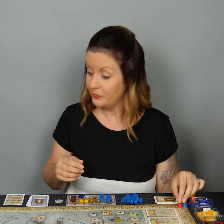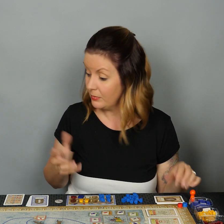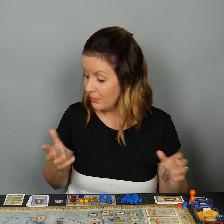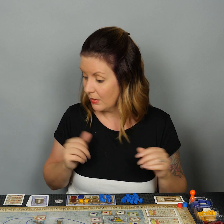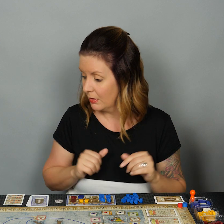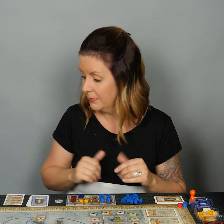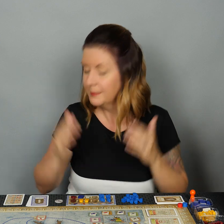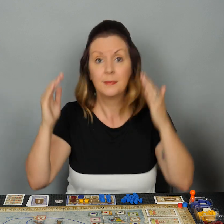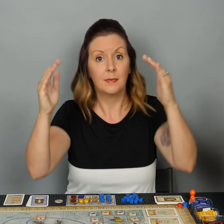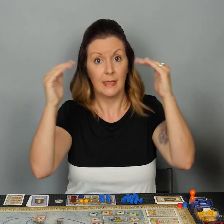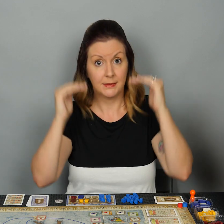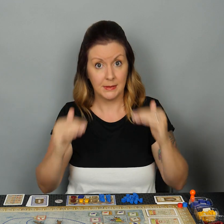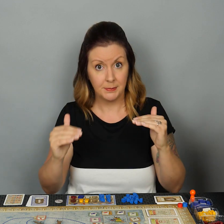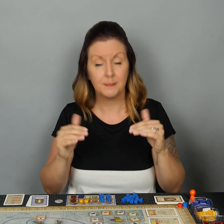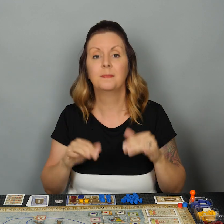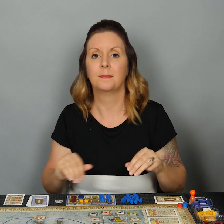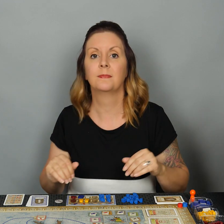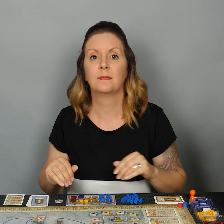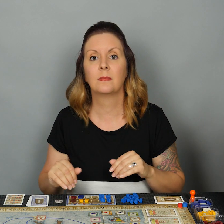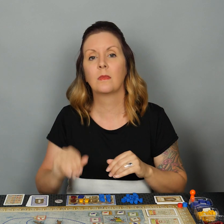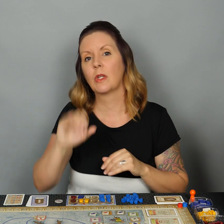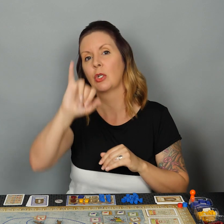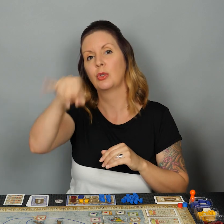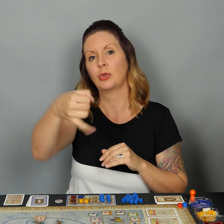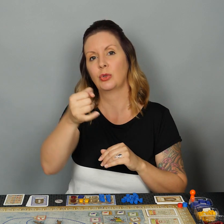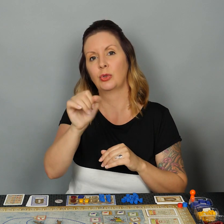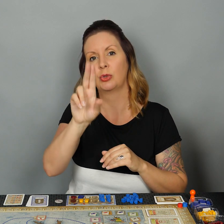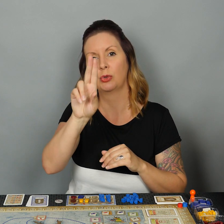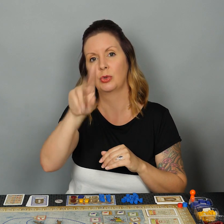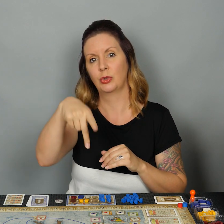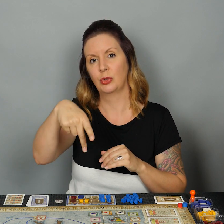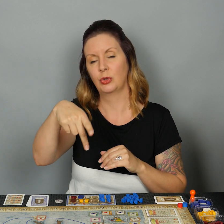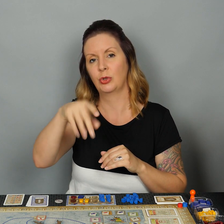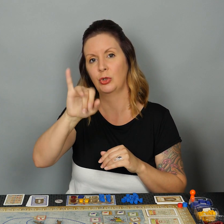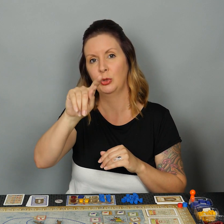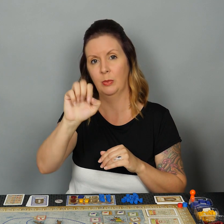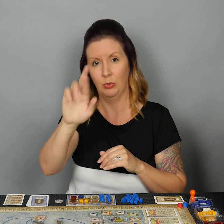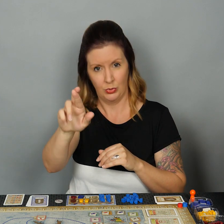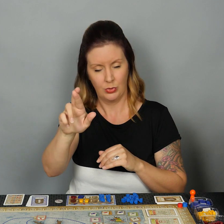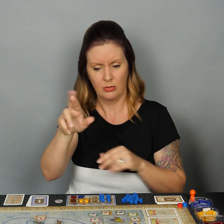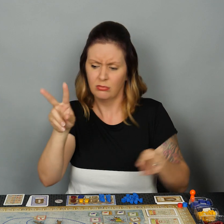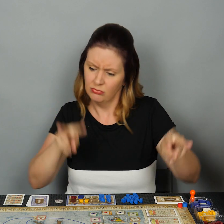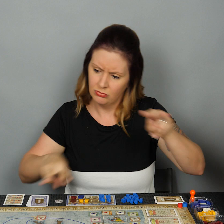Next, you score Jupiter.